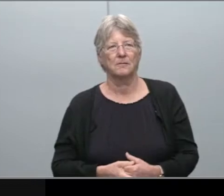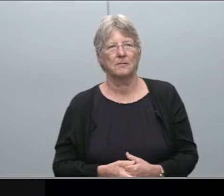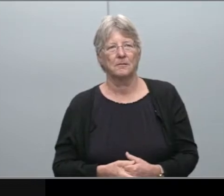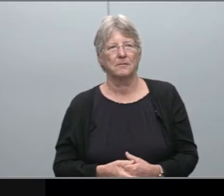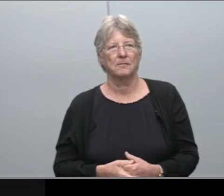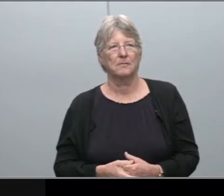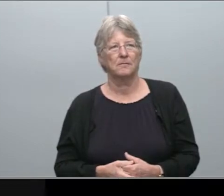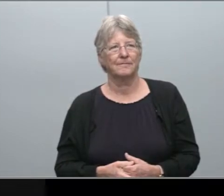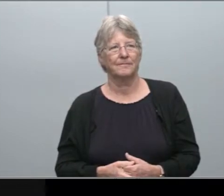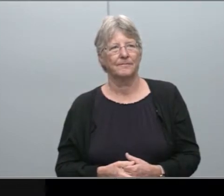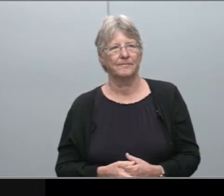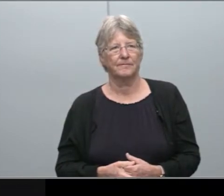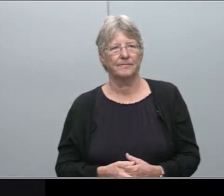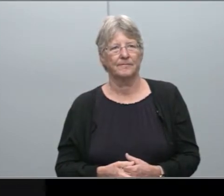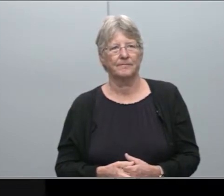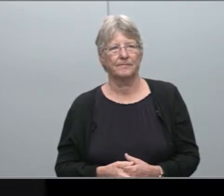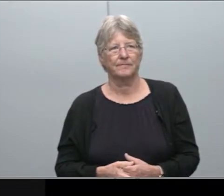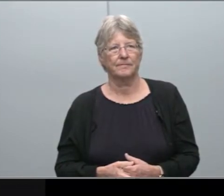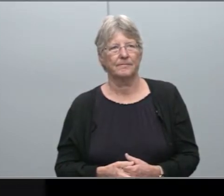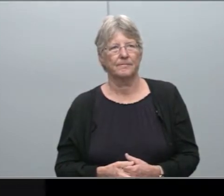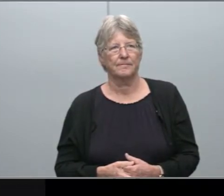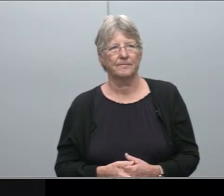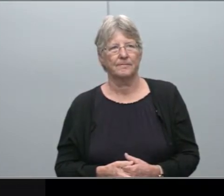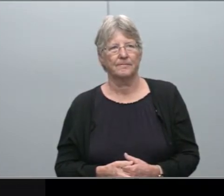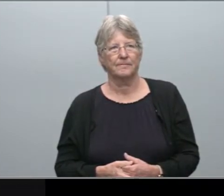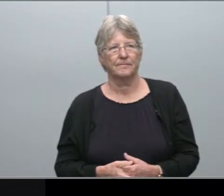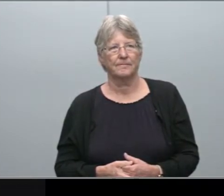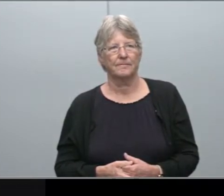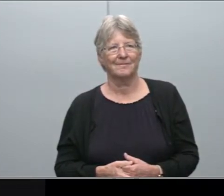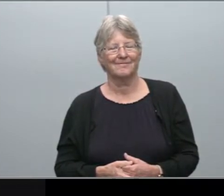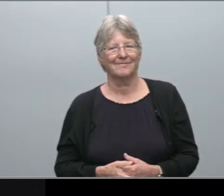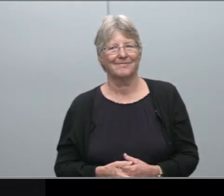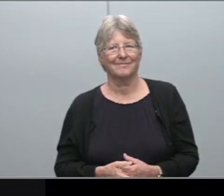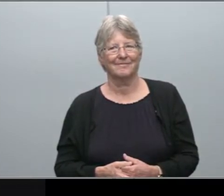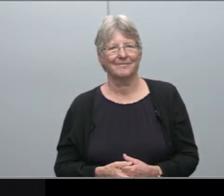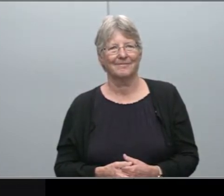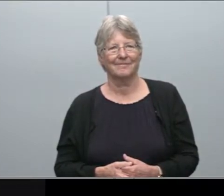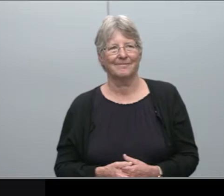Virtual learning is only temporary, but this gonna be,